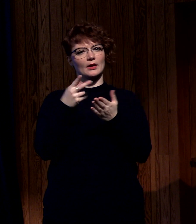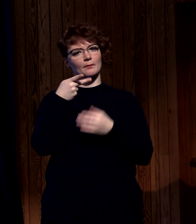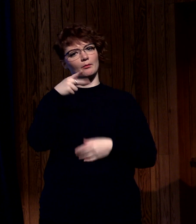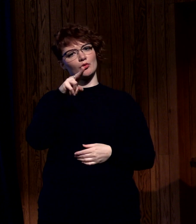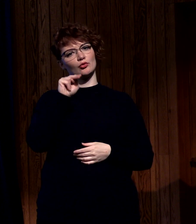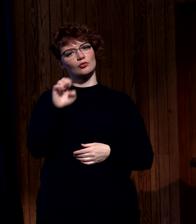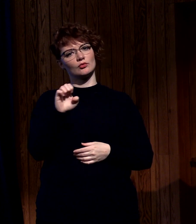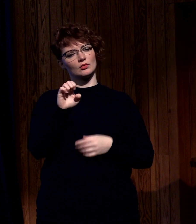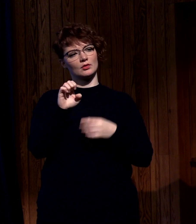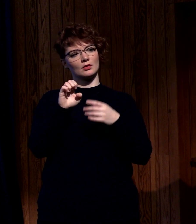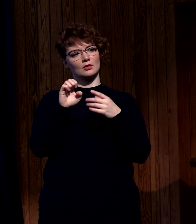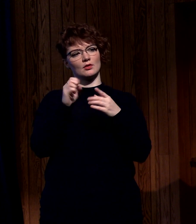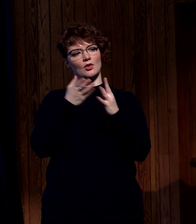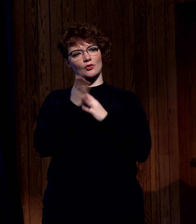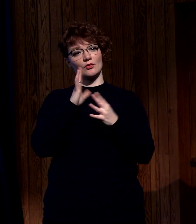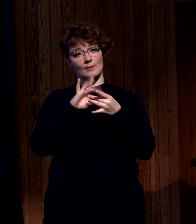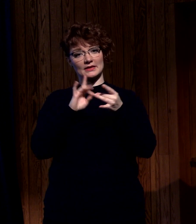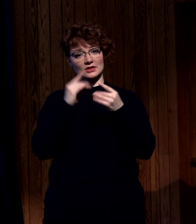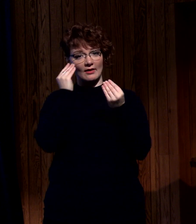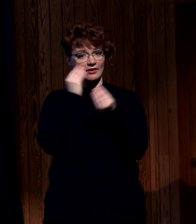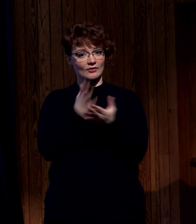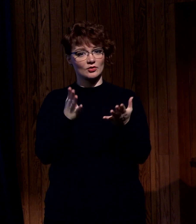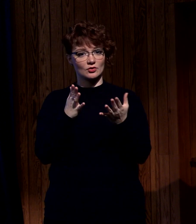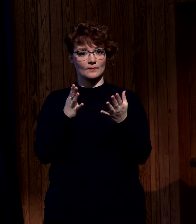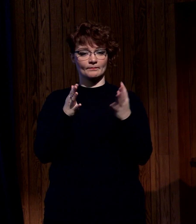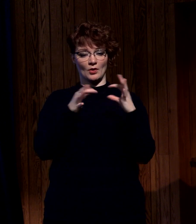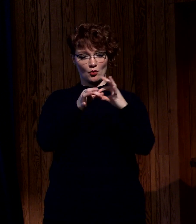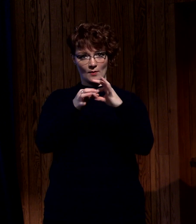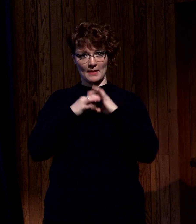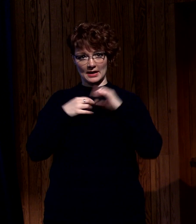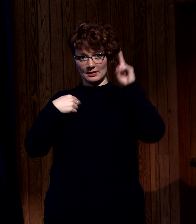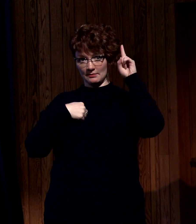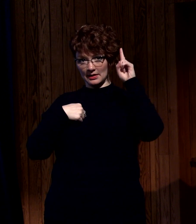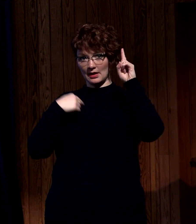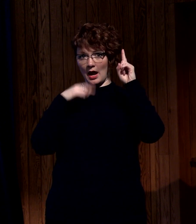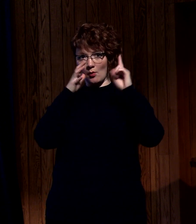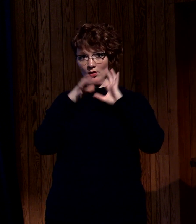message I have given you remain in me and I will remain in you